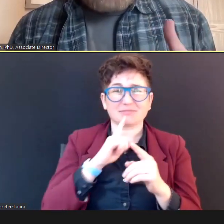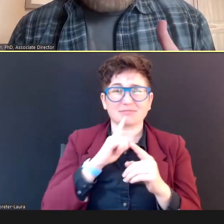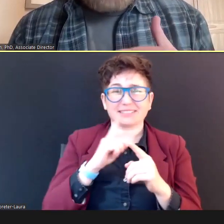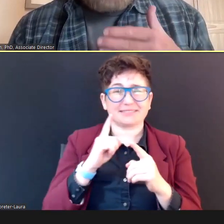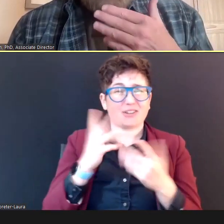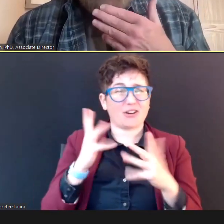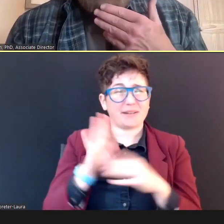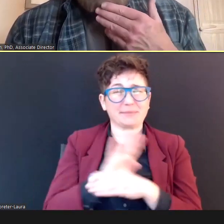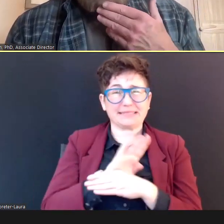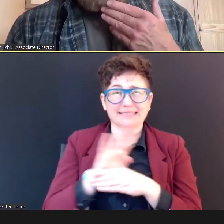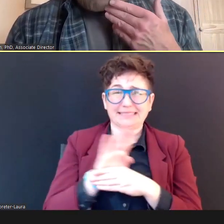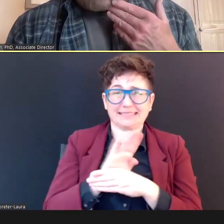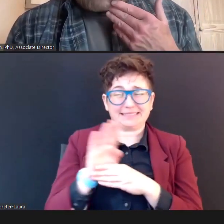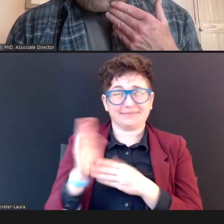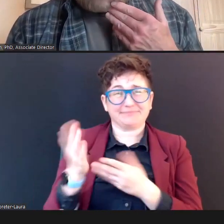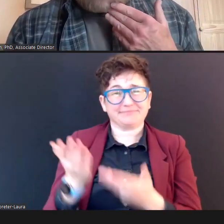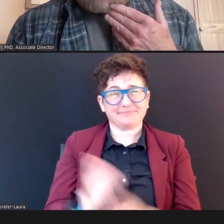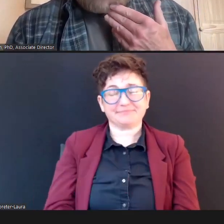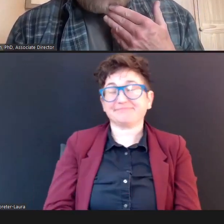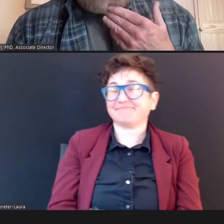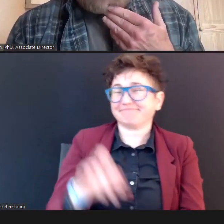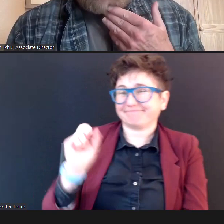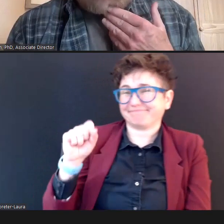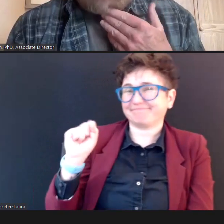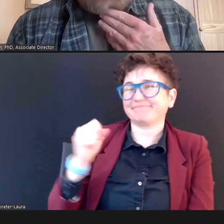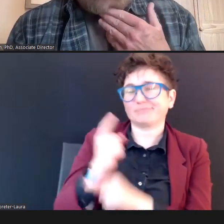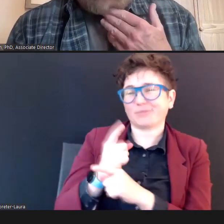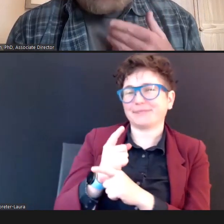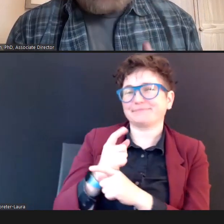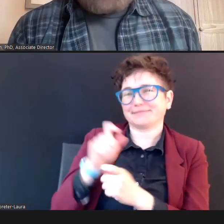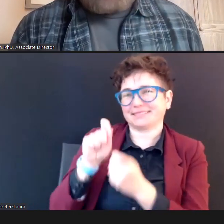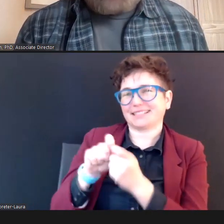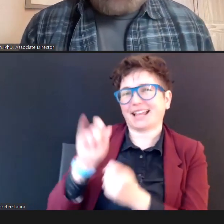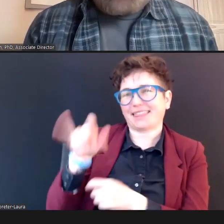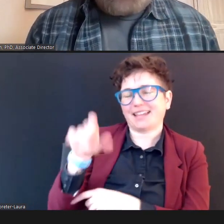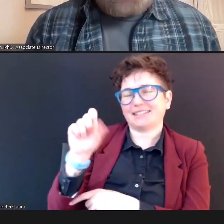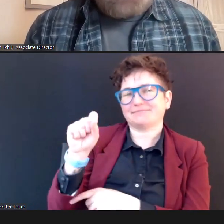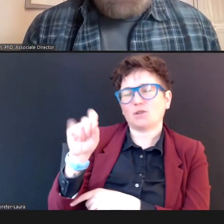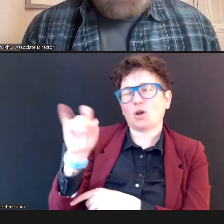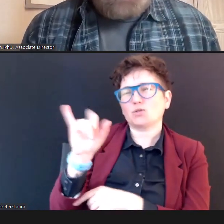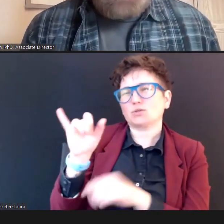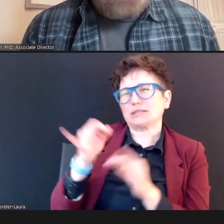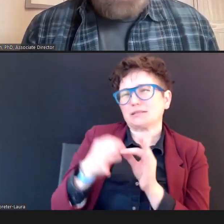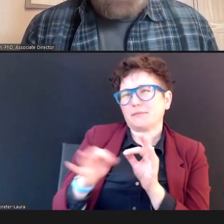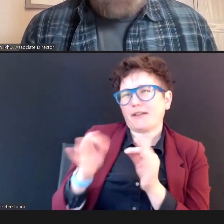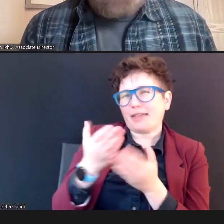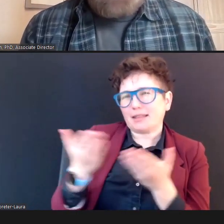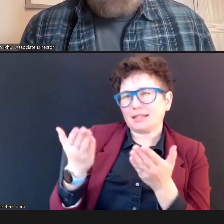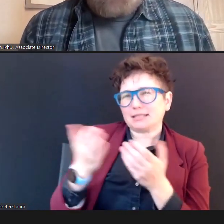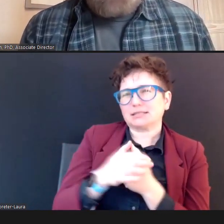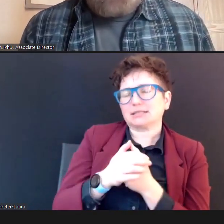stretched yeah I think um exactly and to